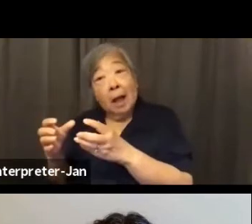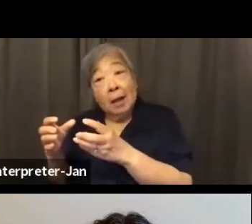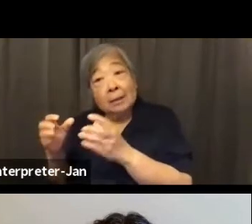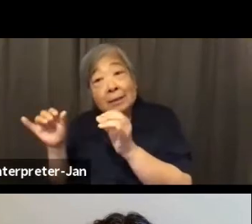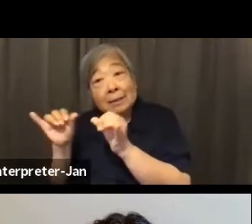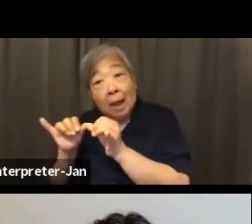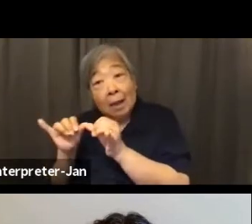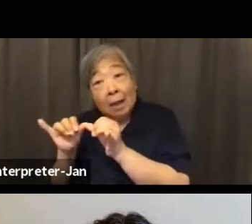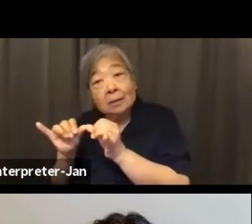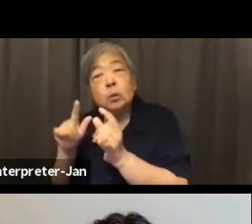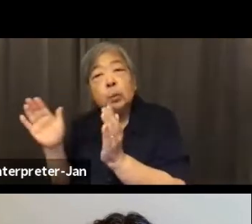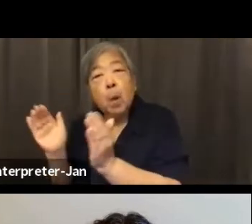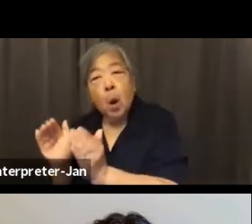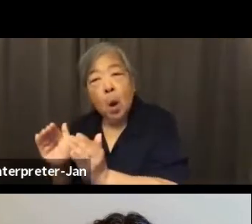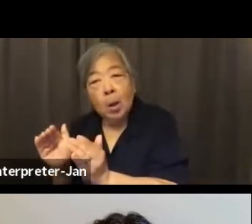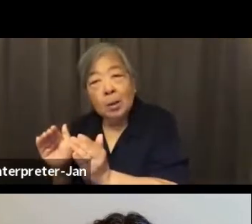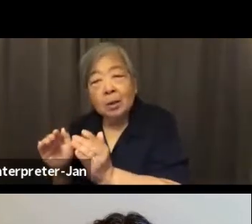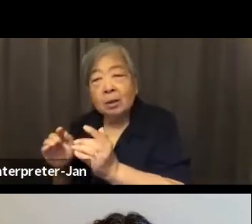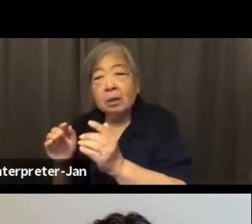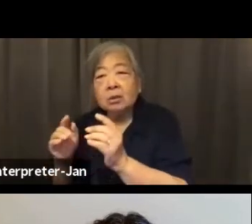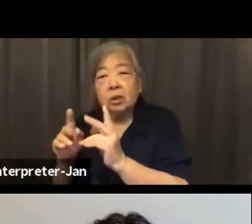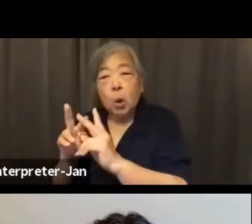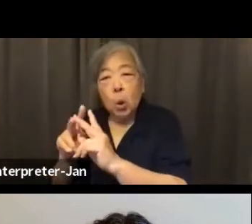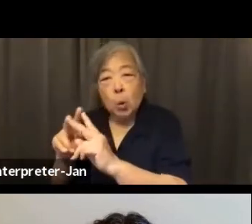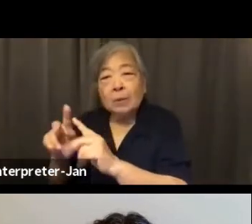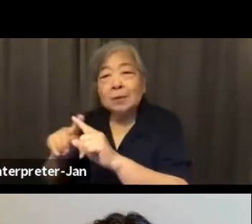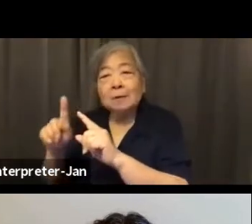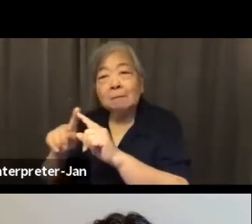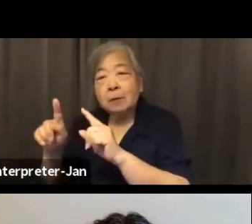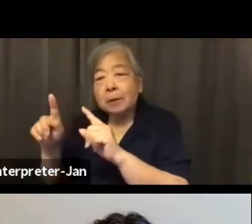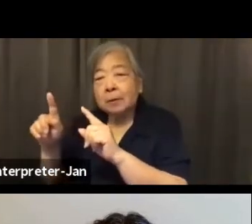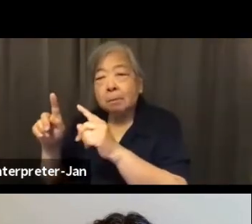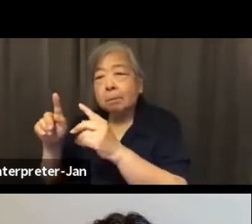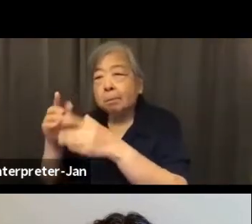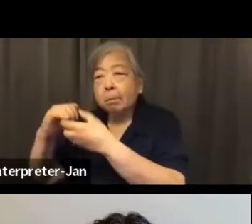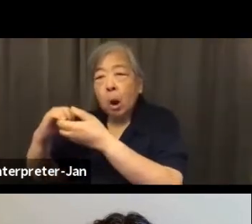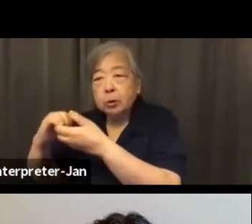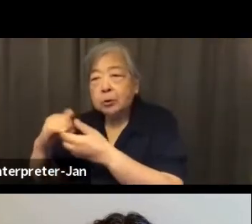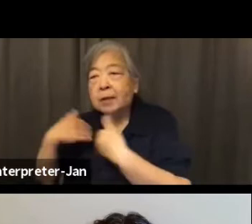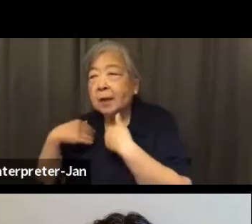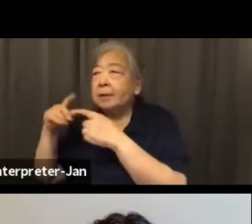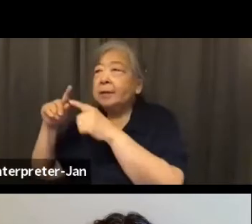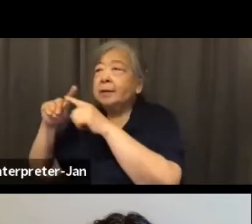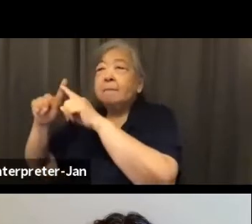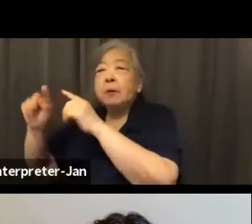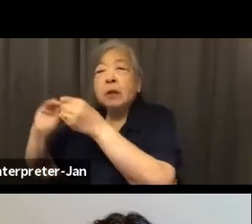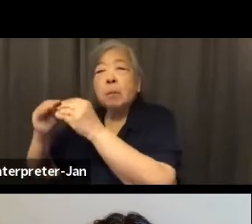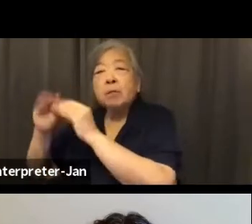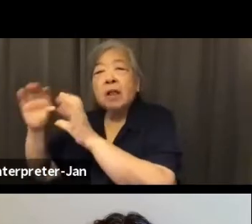so different partners had different number of classes per student, and often platforms